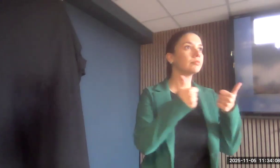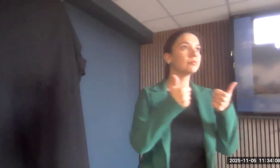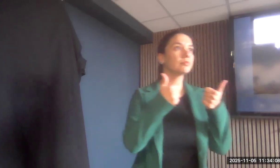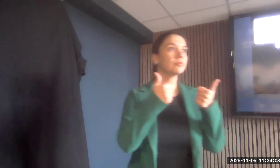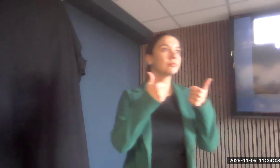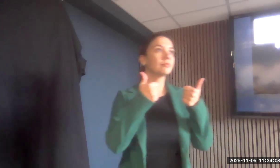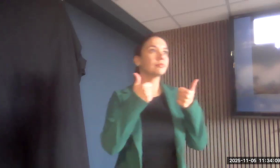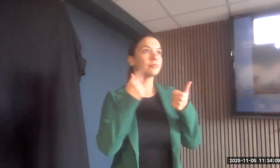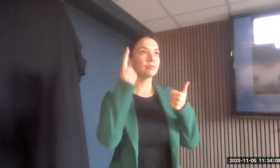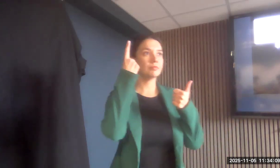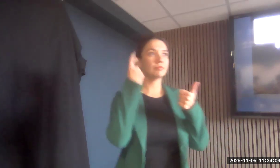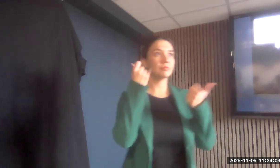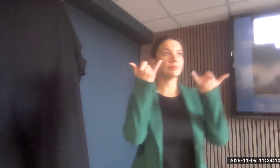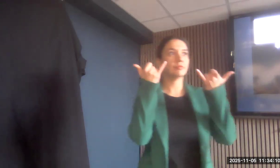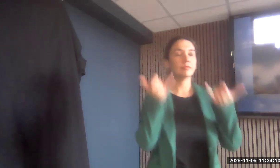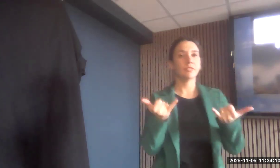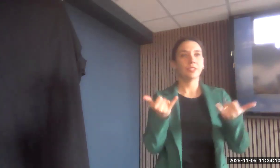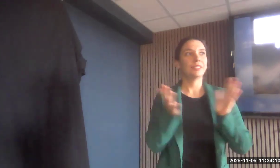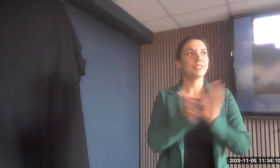Okay, hopefully the interpreters can see me clearly, yep.